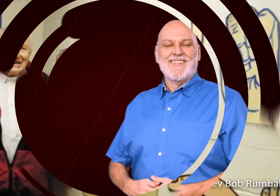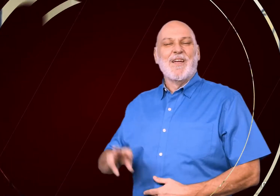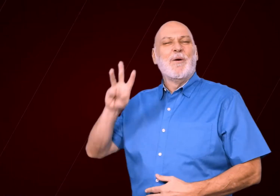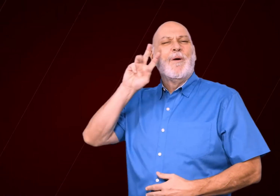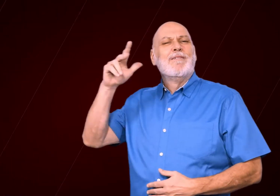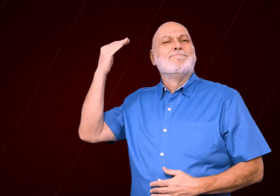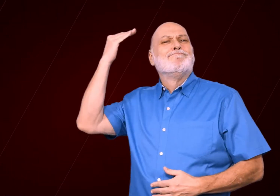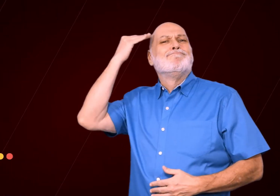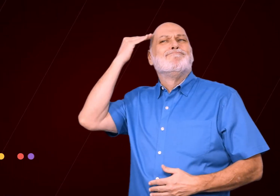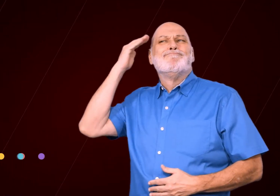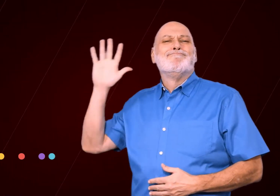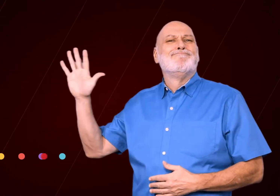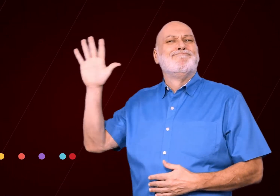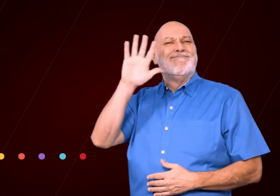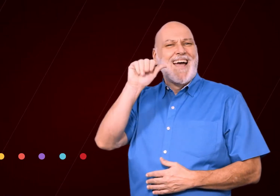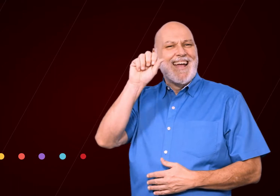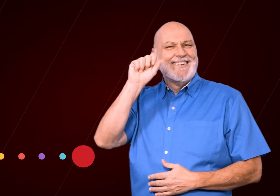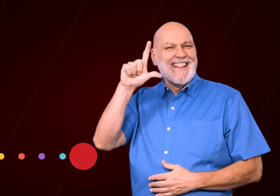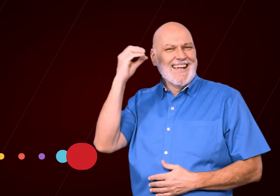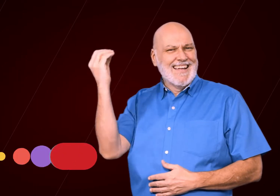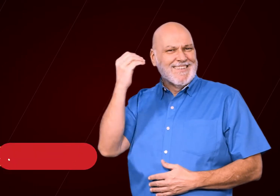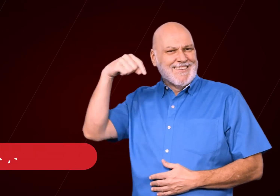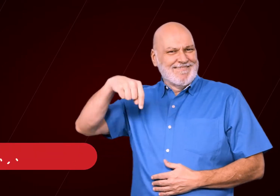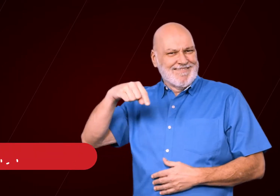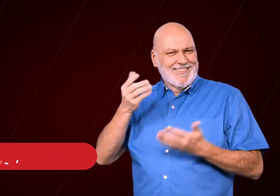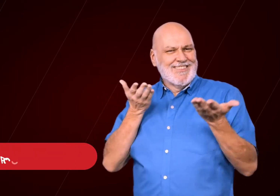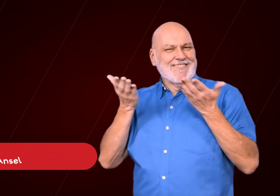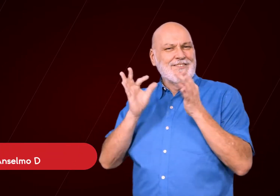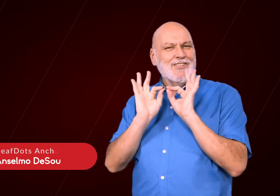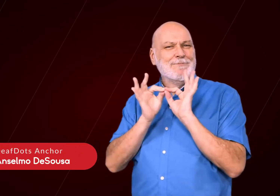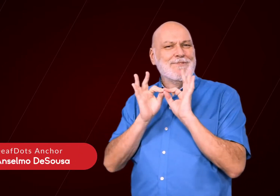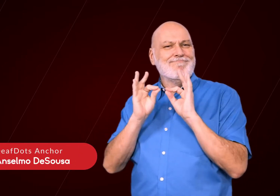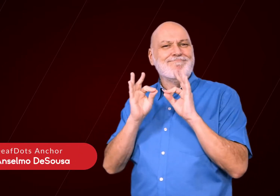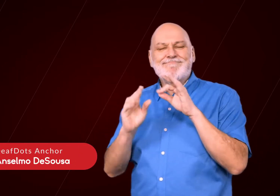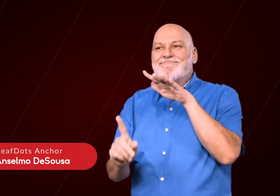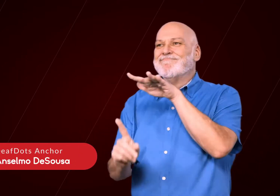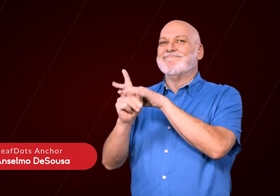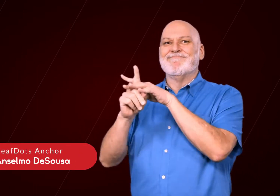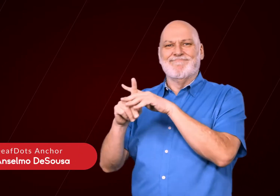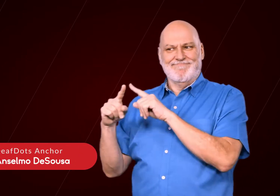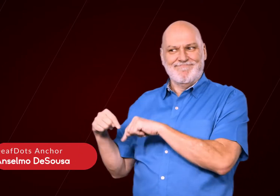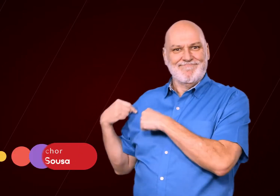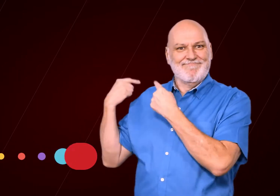[Anselmo]: These are key players who play a big role in how ASL interpreters and interpreting services came about in Ontario